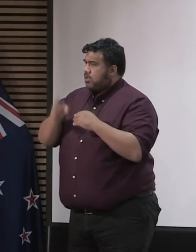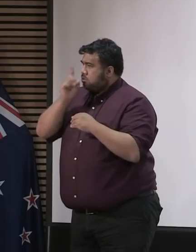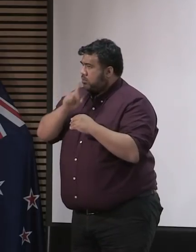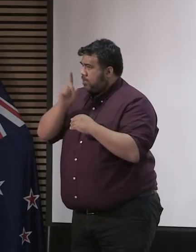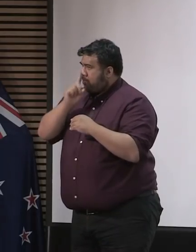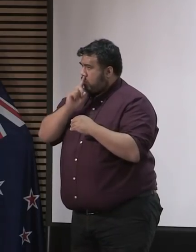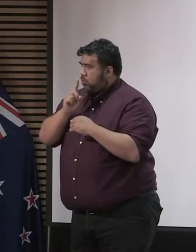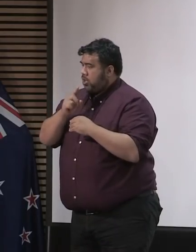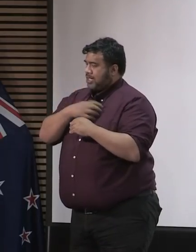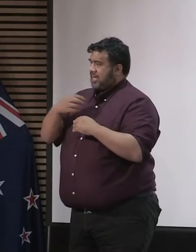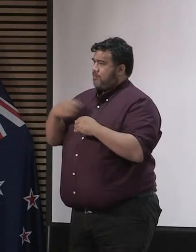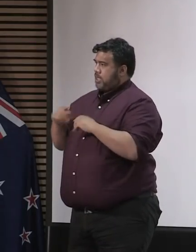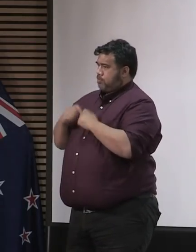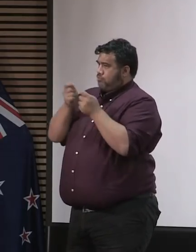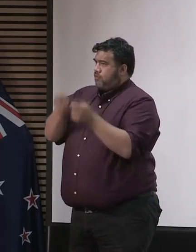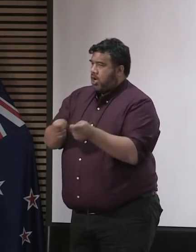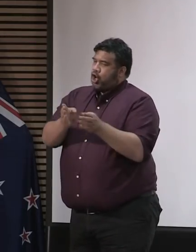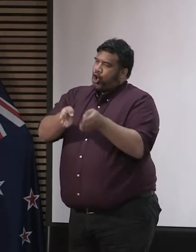facility, essentially hotels.